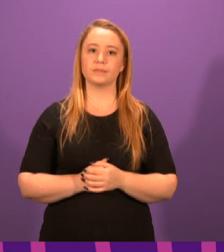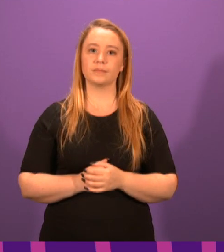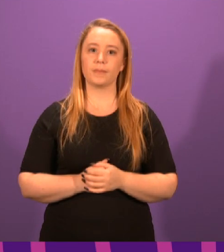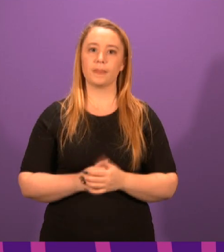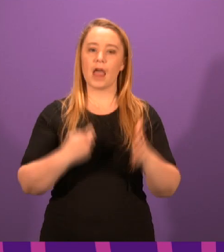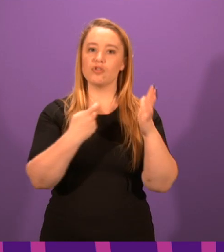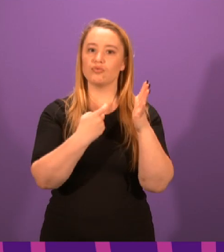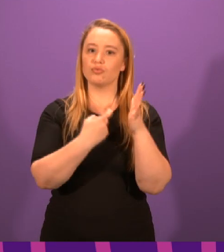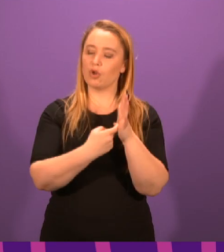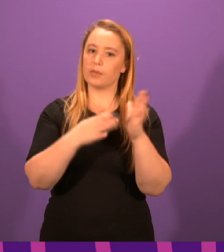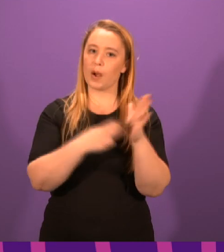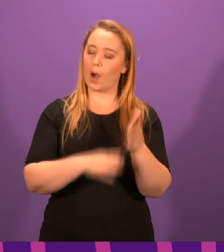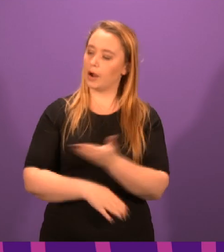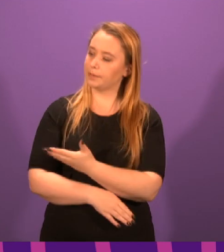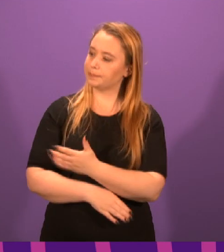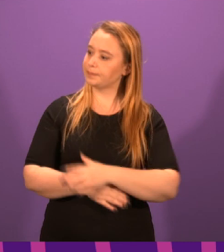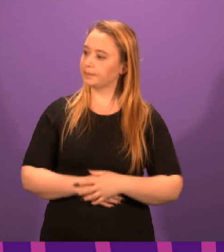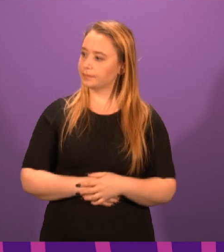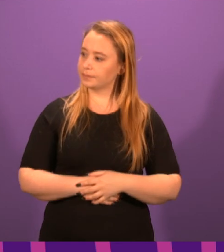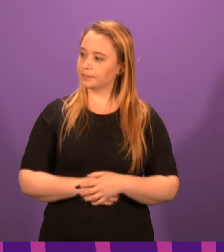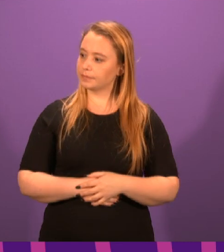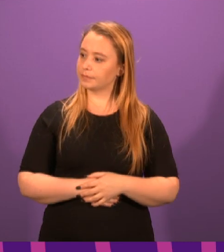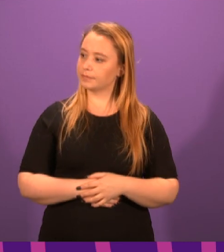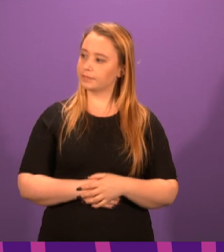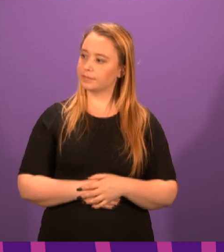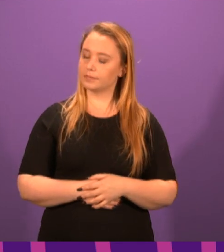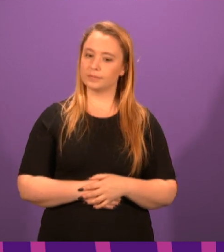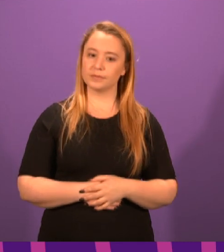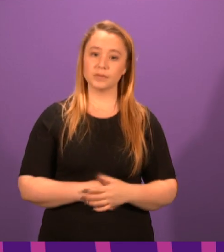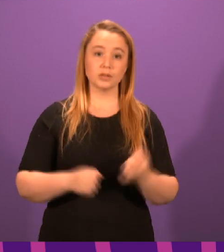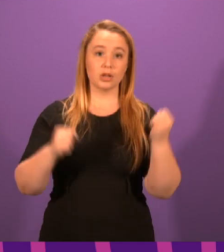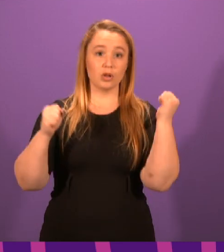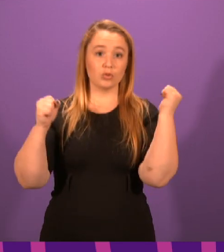Ruth Maguire (Cunninghame South) (SNP): The winter months can place additional